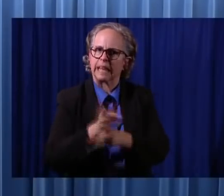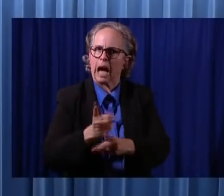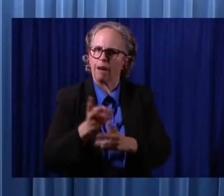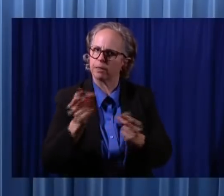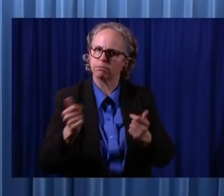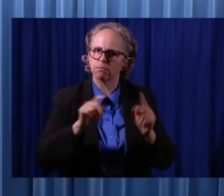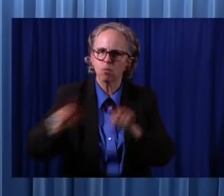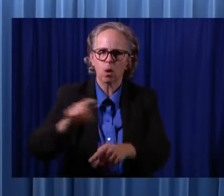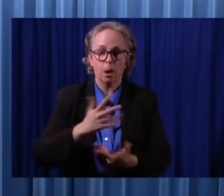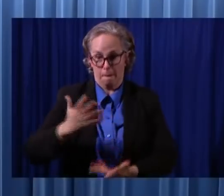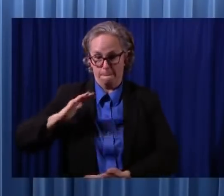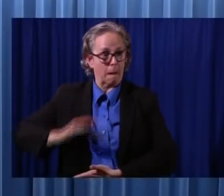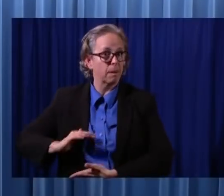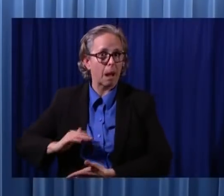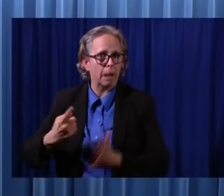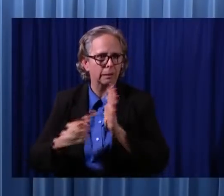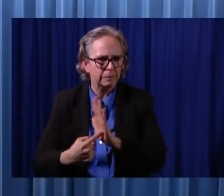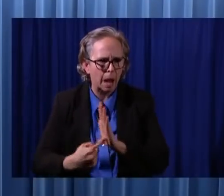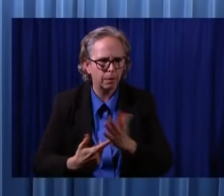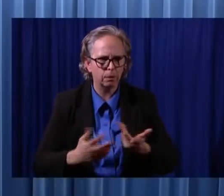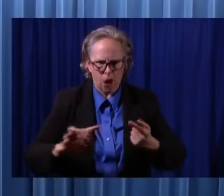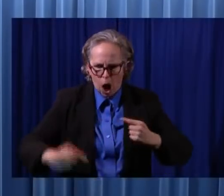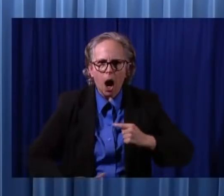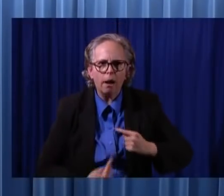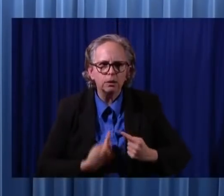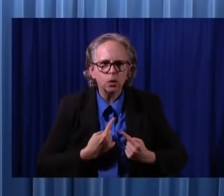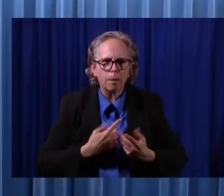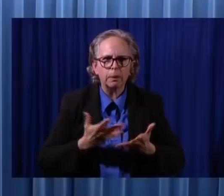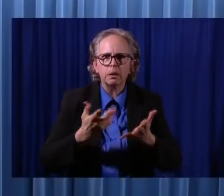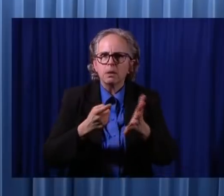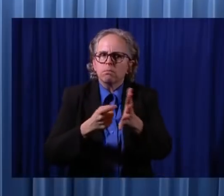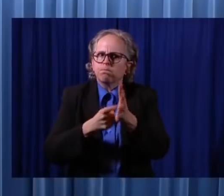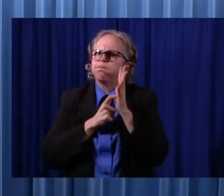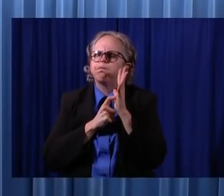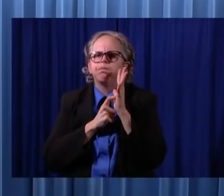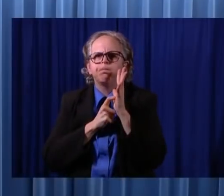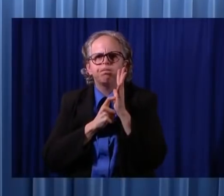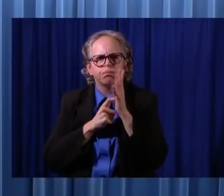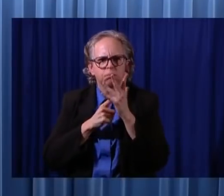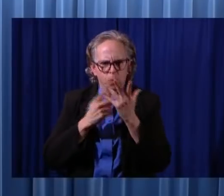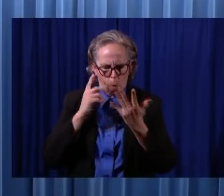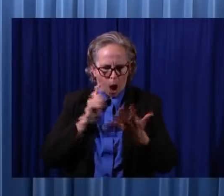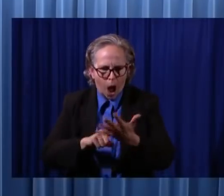JUST TO REMIND EVERYONE WHO'S WATCHING OR LISTENING HOW THIS